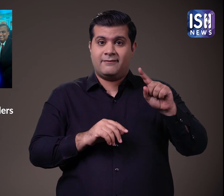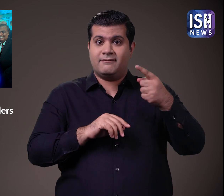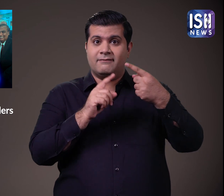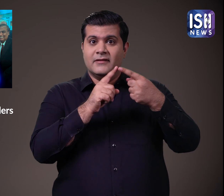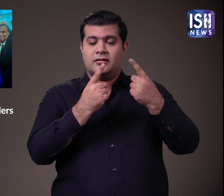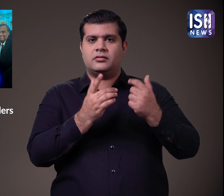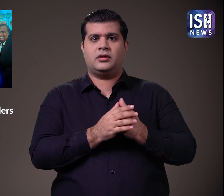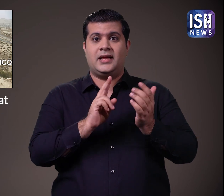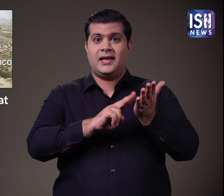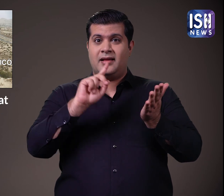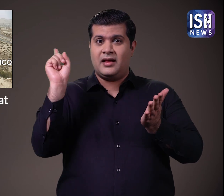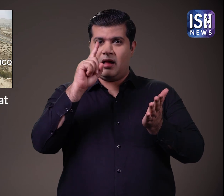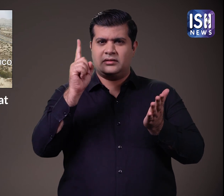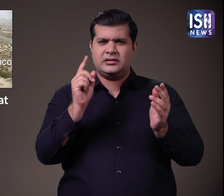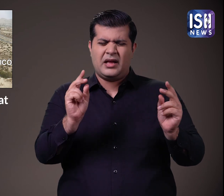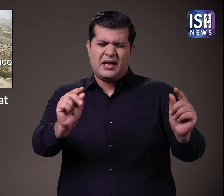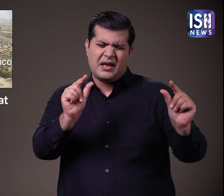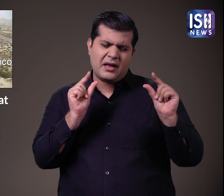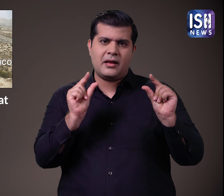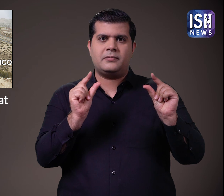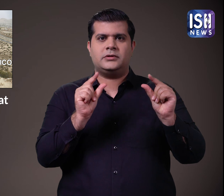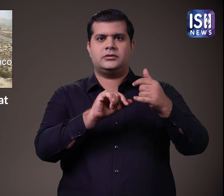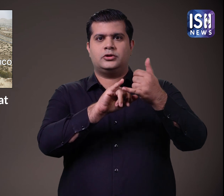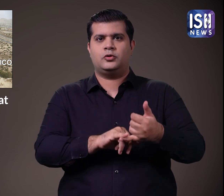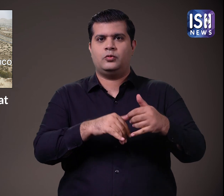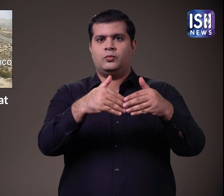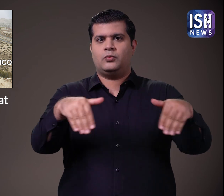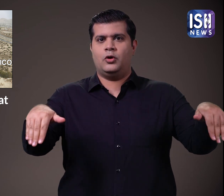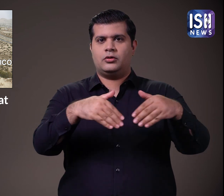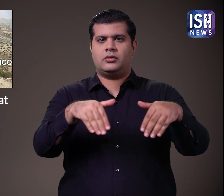1. National Emergency at the Southern Border